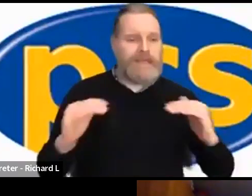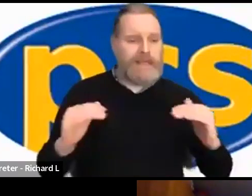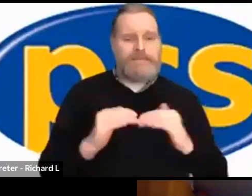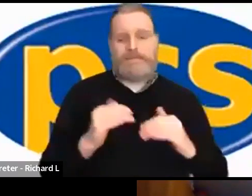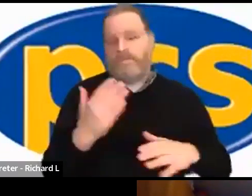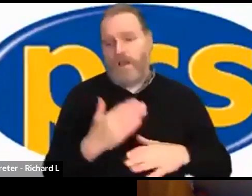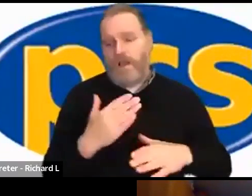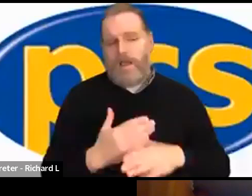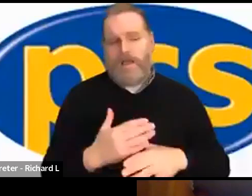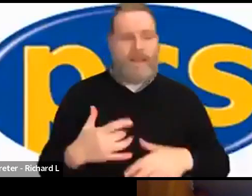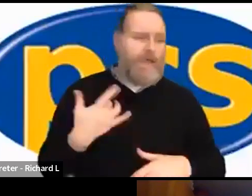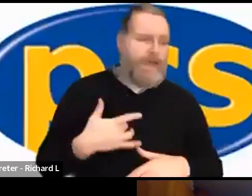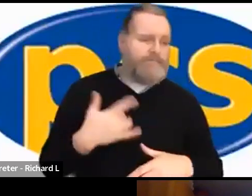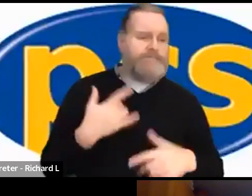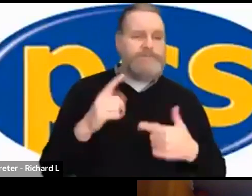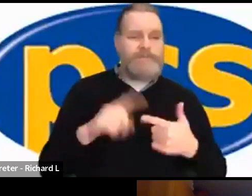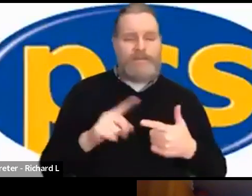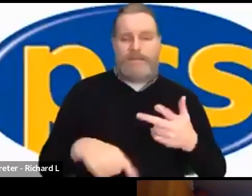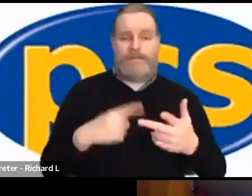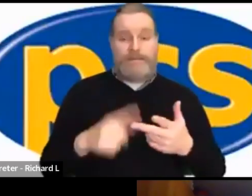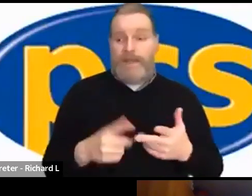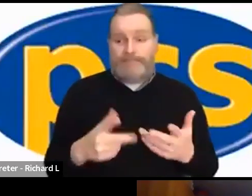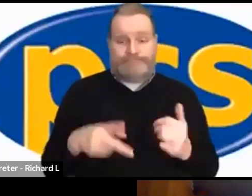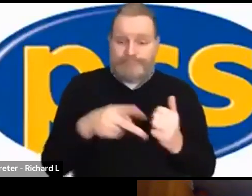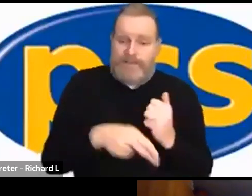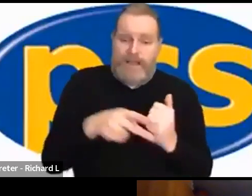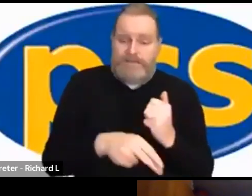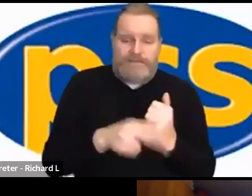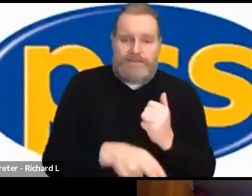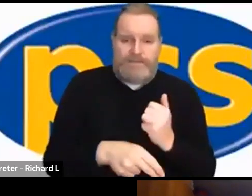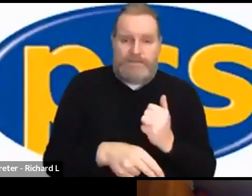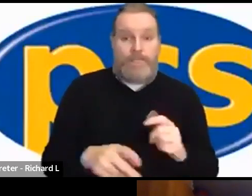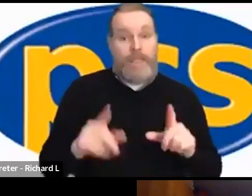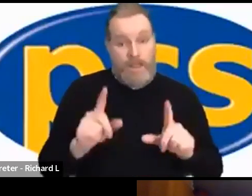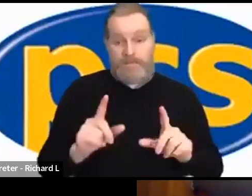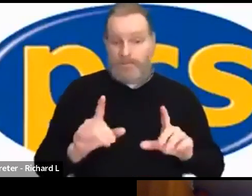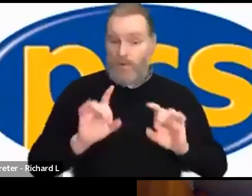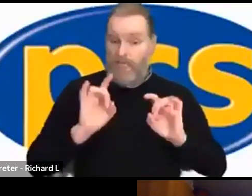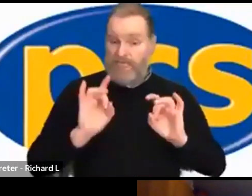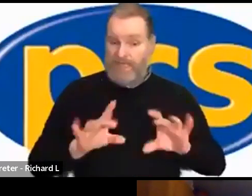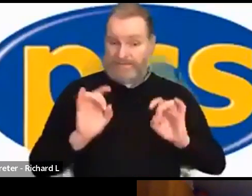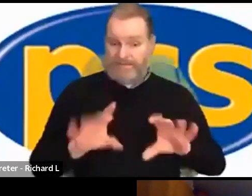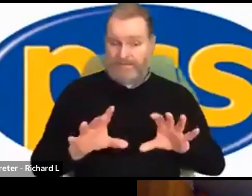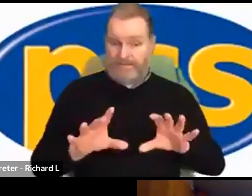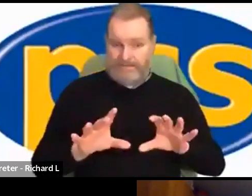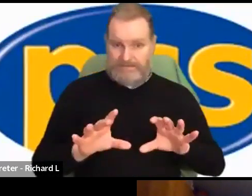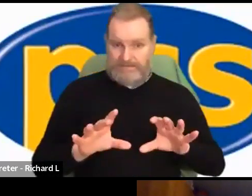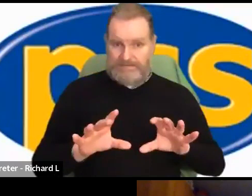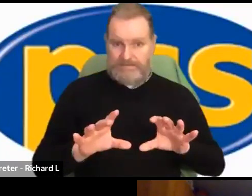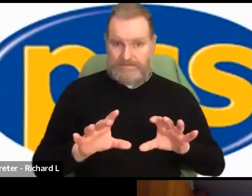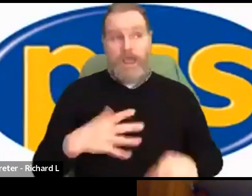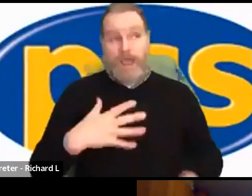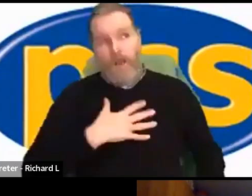standards. and cuts in your terms and conditions So I leave it there, Fran. I hope everybody gets a chance to ask their questions ask